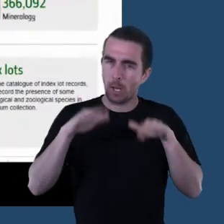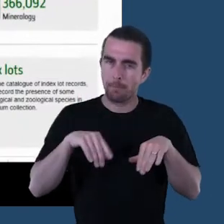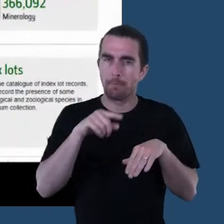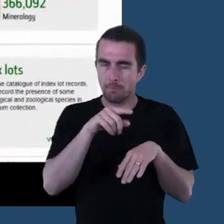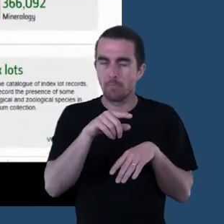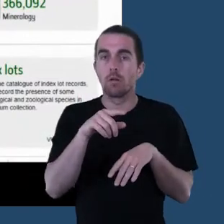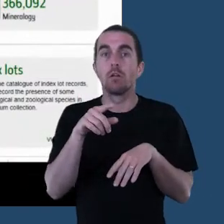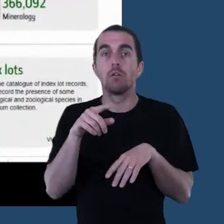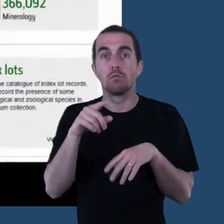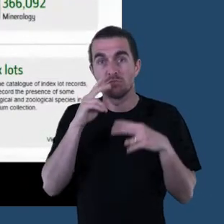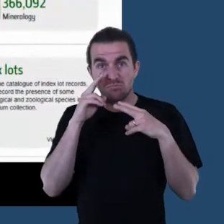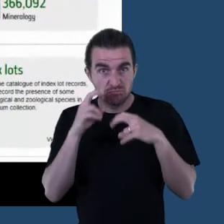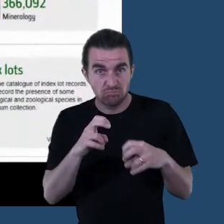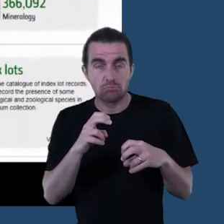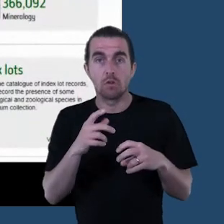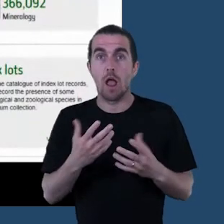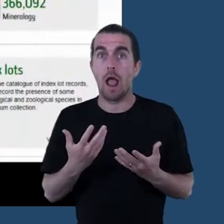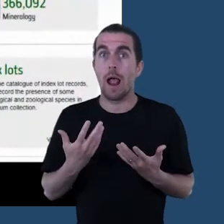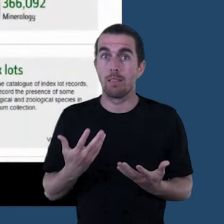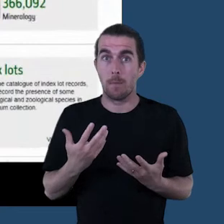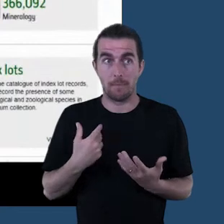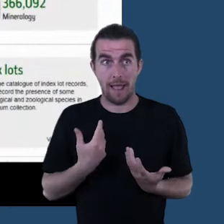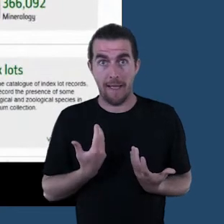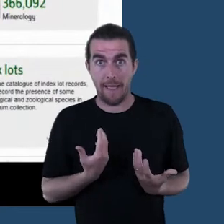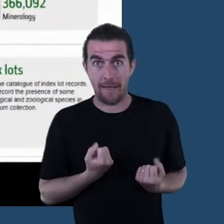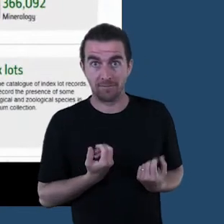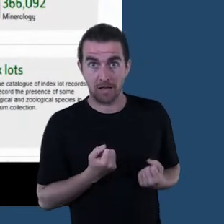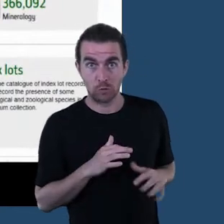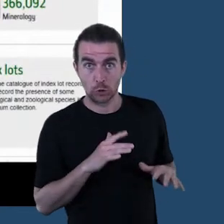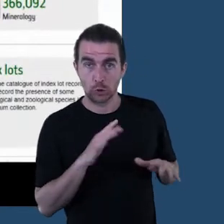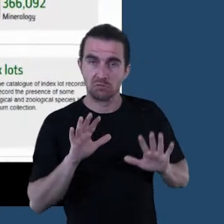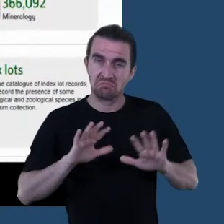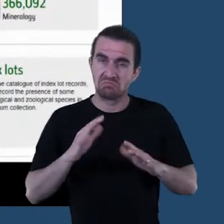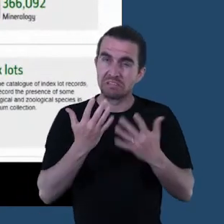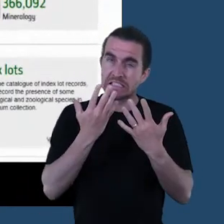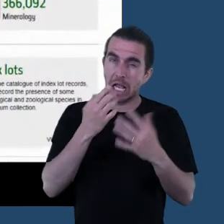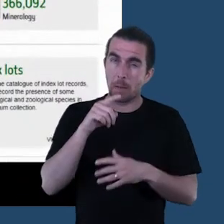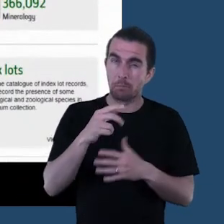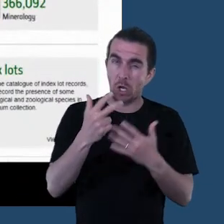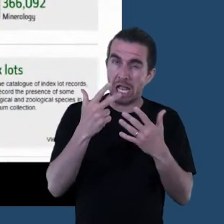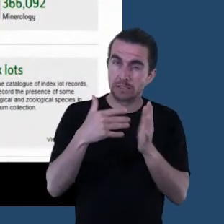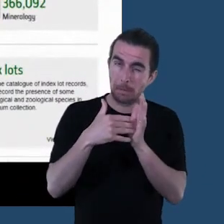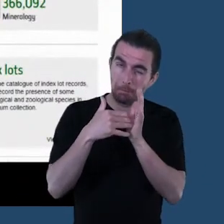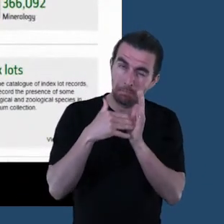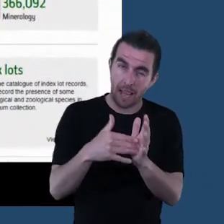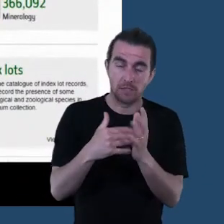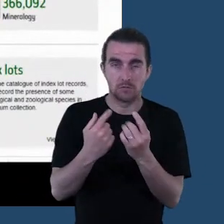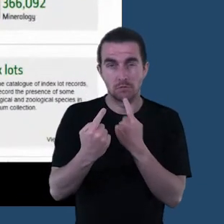You can search our collections. At the moment we've got, as you can see, around about 10.8 million records in there,